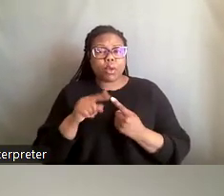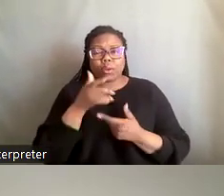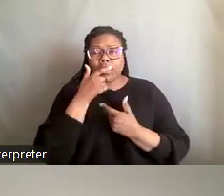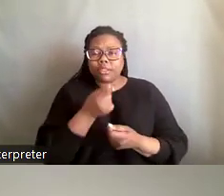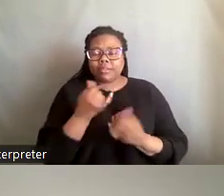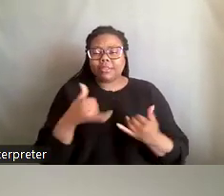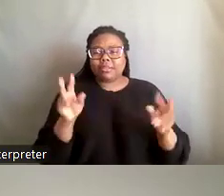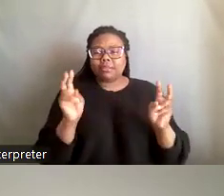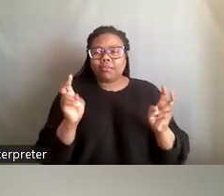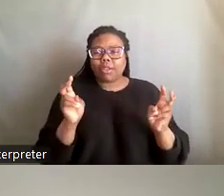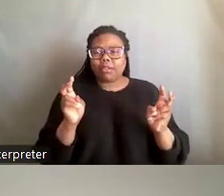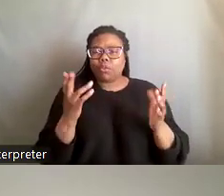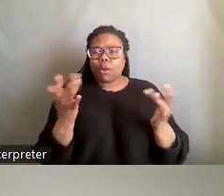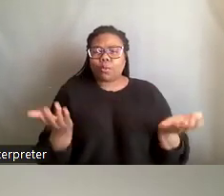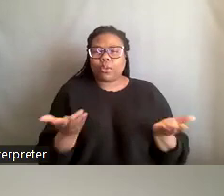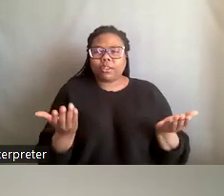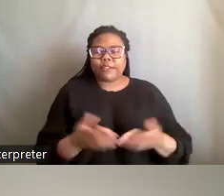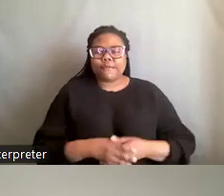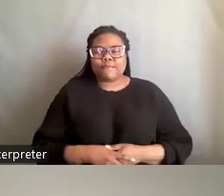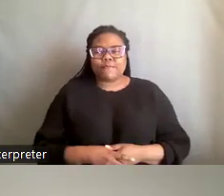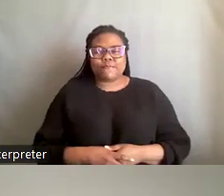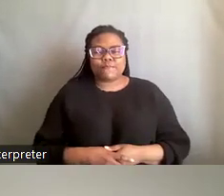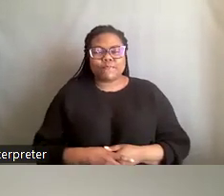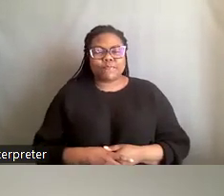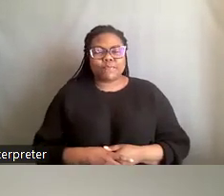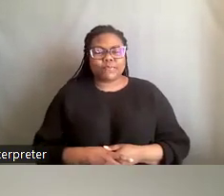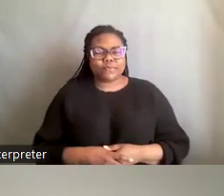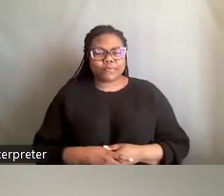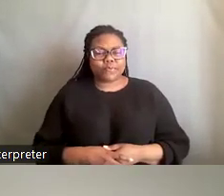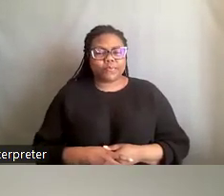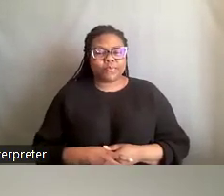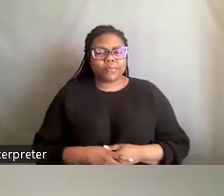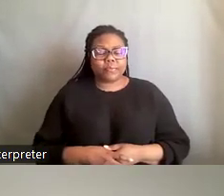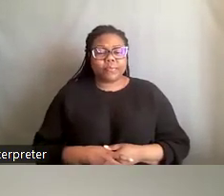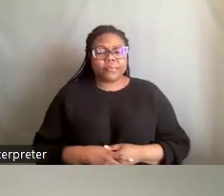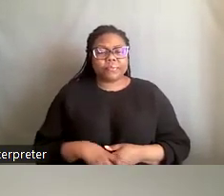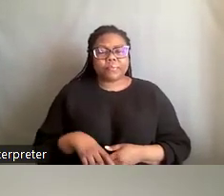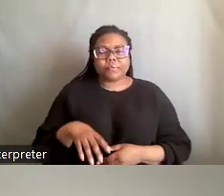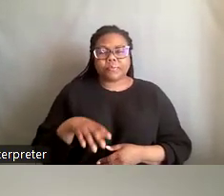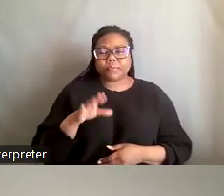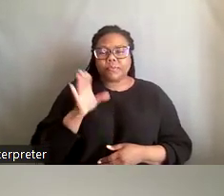state and just a word or two about your interest in today's topic. What brought you here.